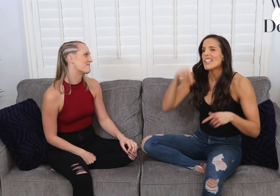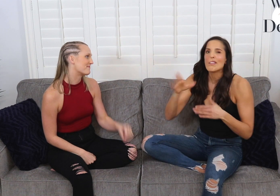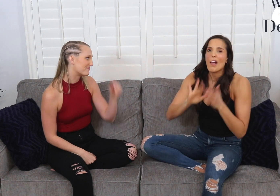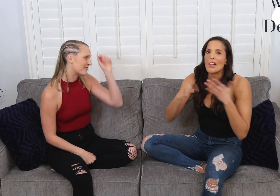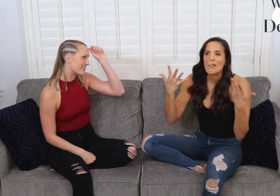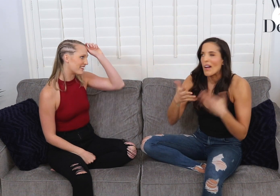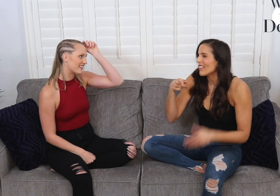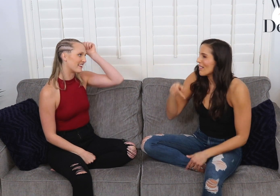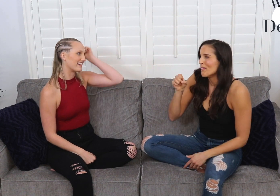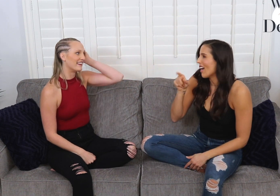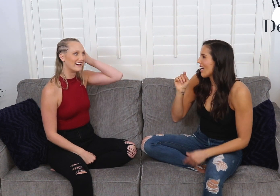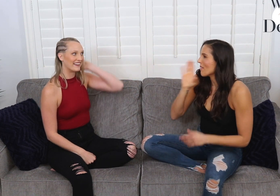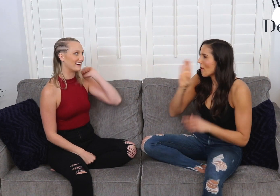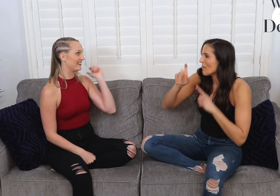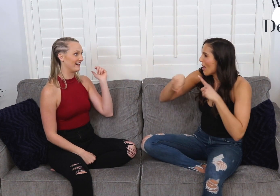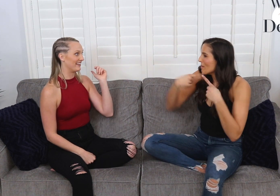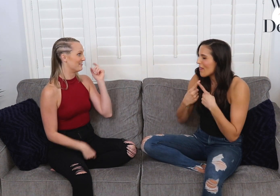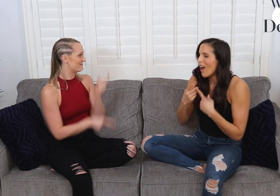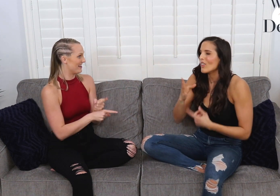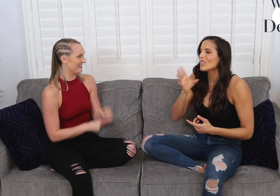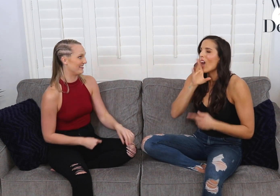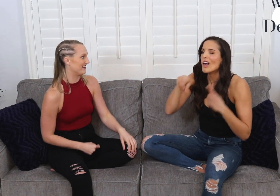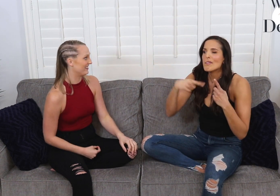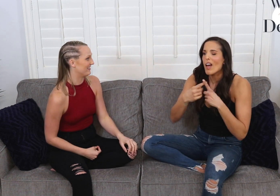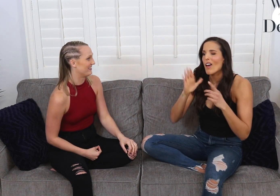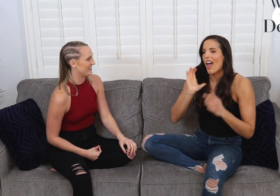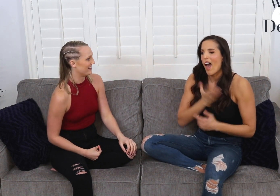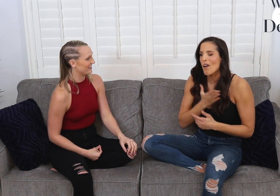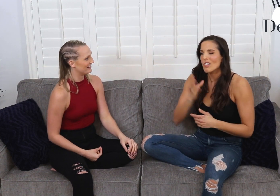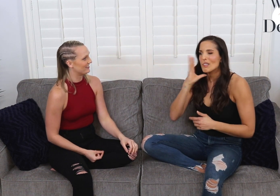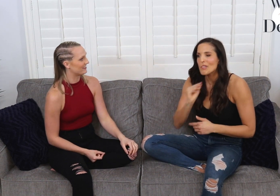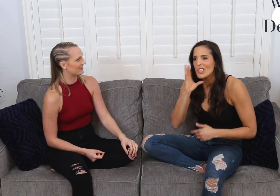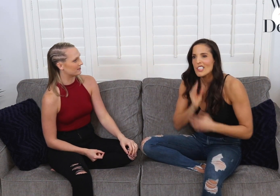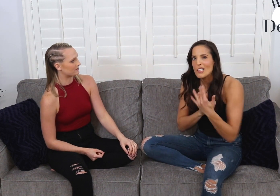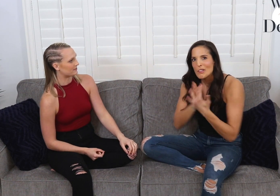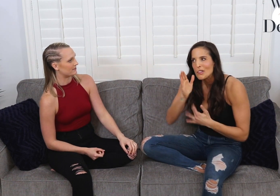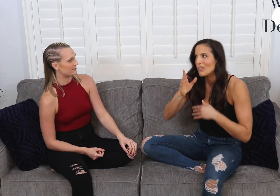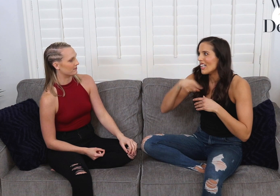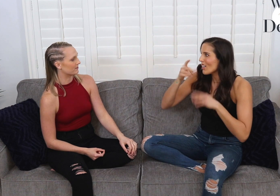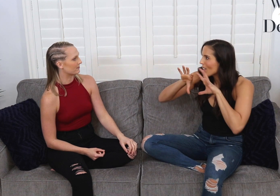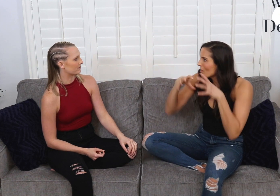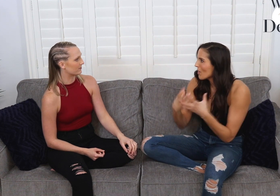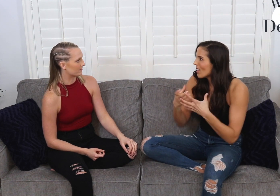So this is basically what this podcast will be about, we will be talking about our experiences in the hearing world,